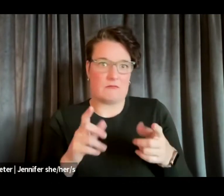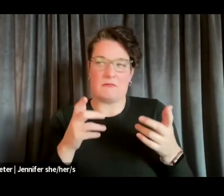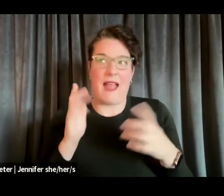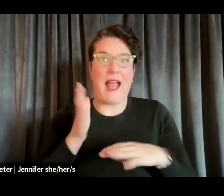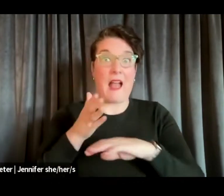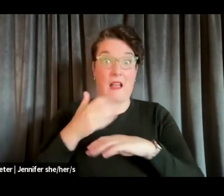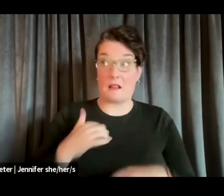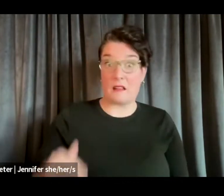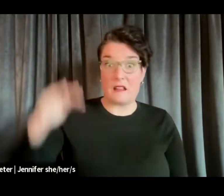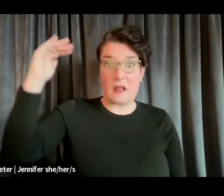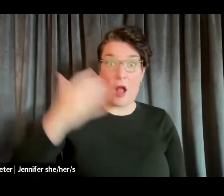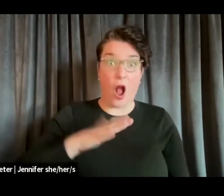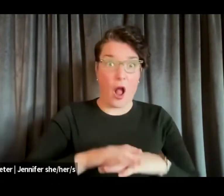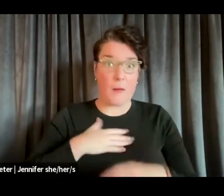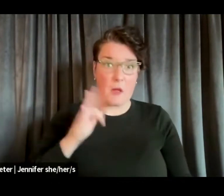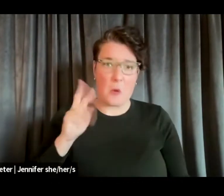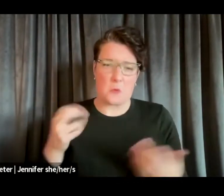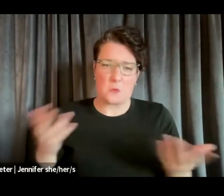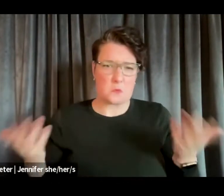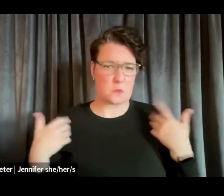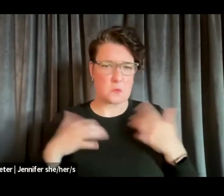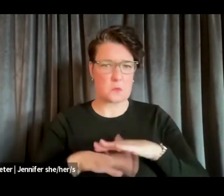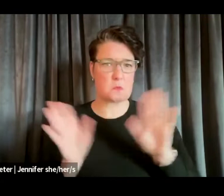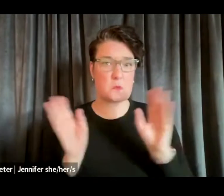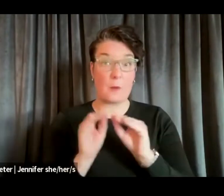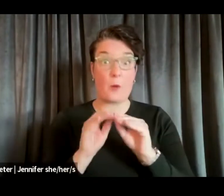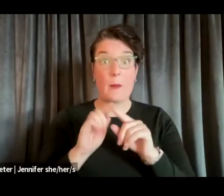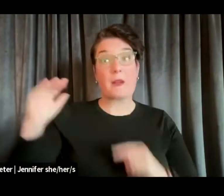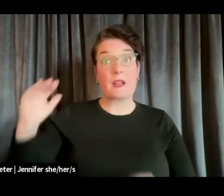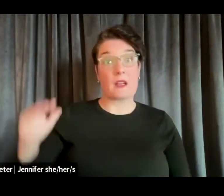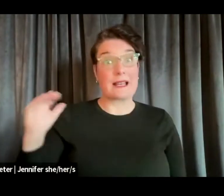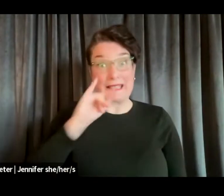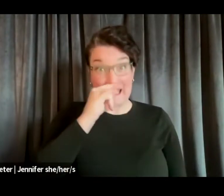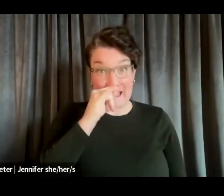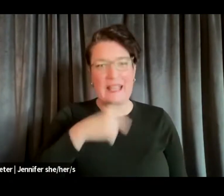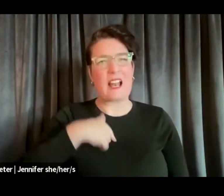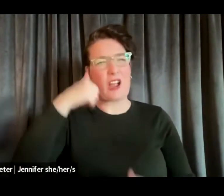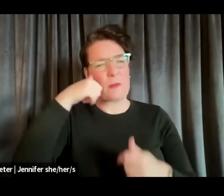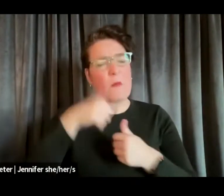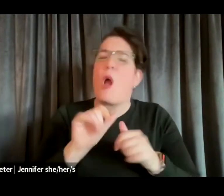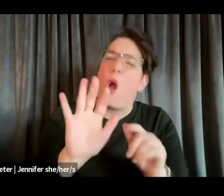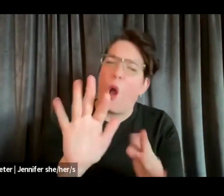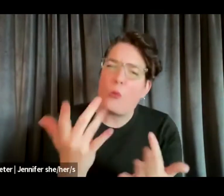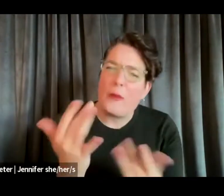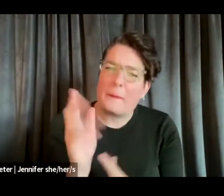But when I was a kid, I remember. Wait, is that the one where you like March around?